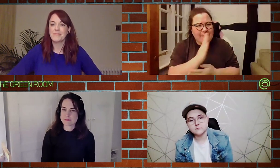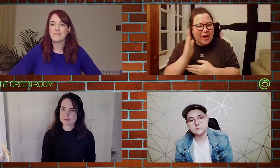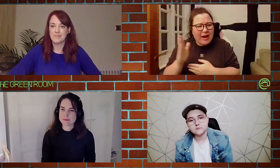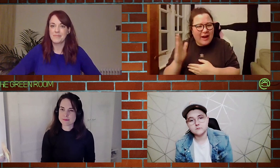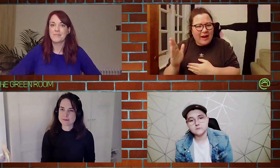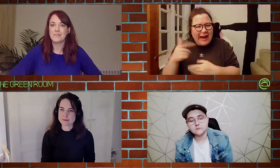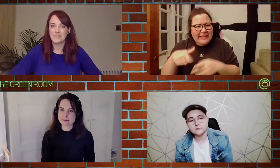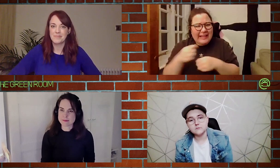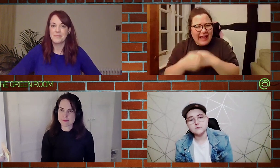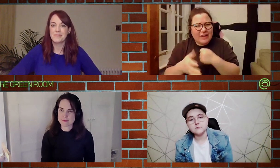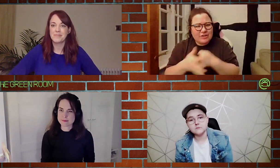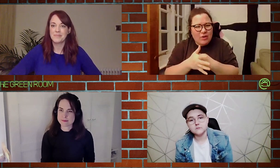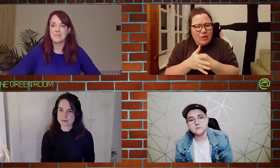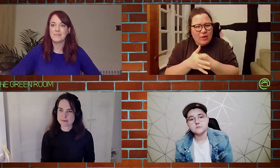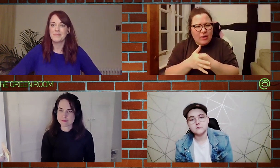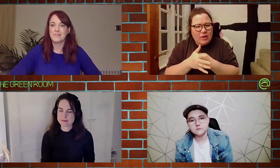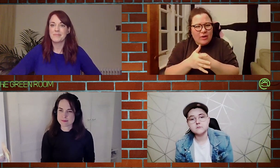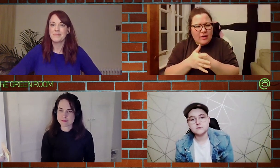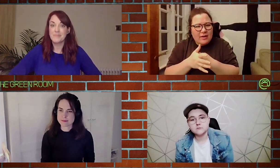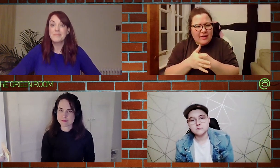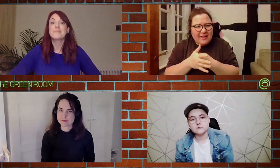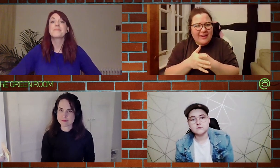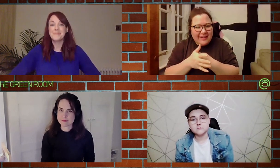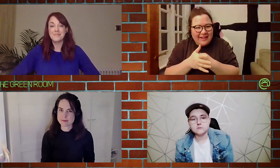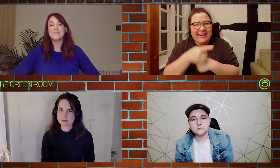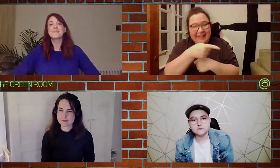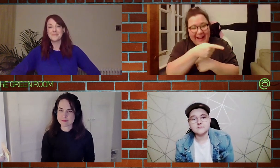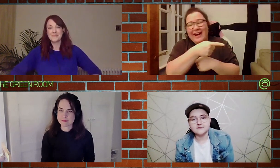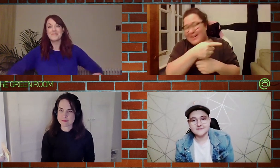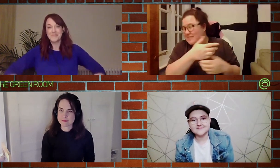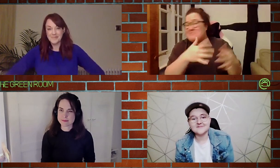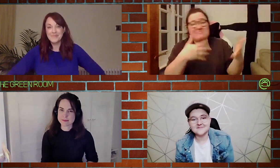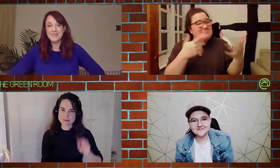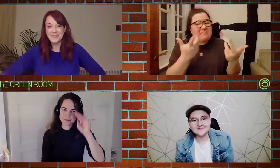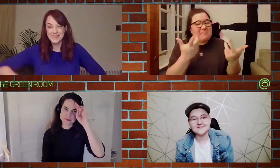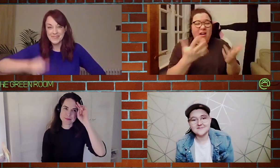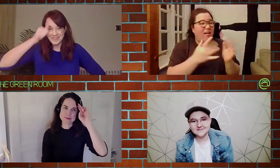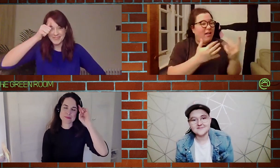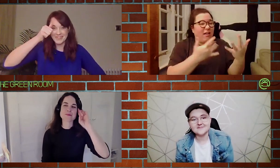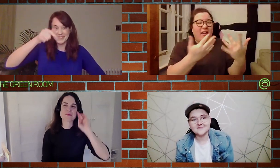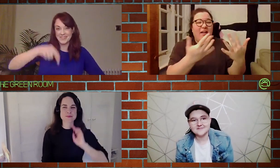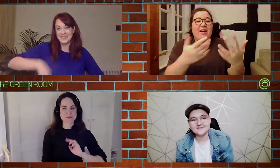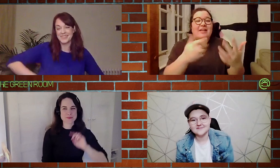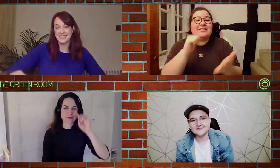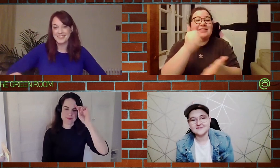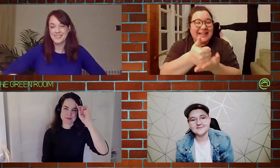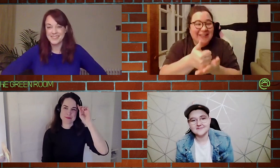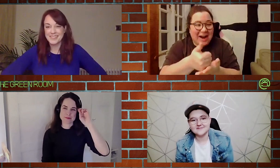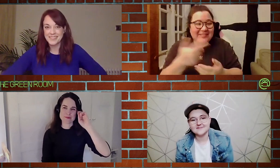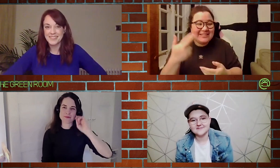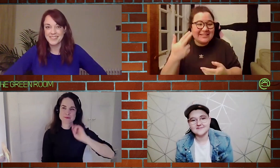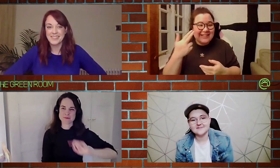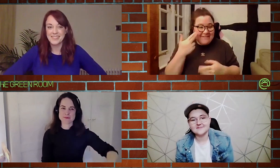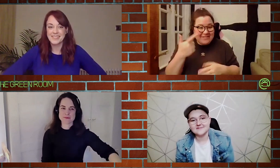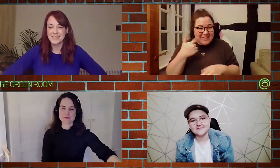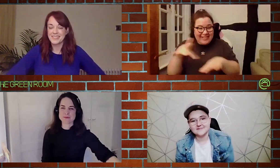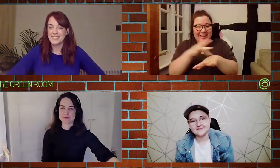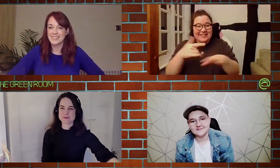I think it was at Mitchell Library in Glasgow. Dont know if you know that. So I was in there